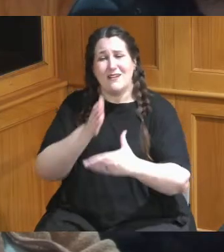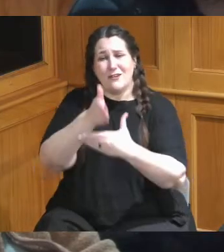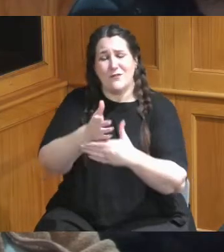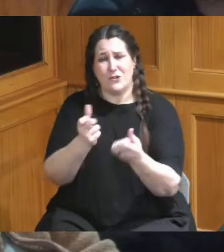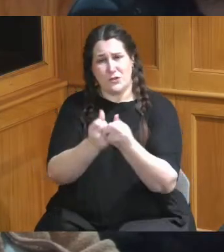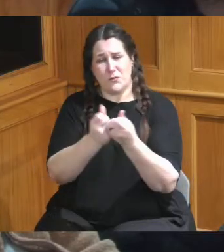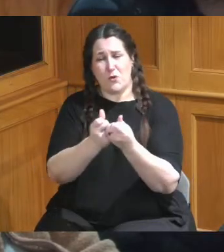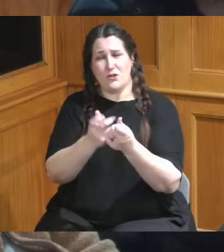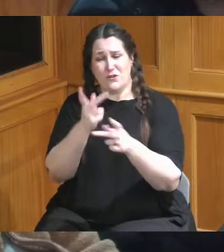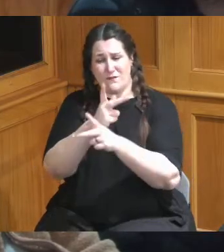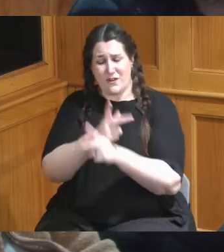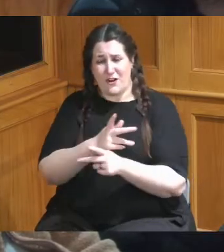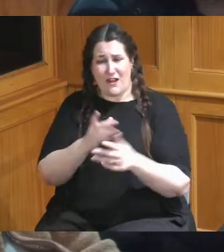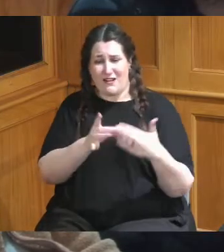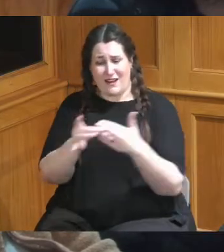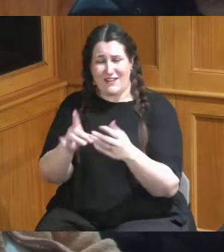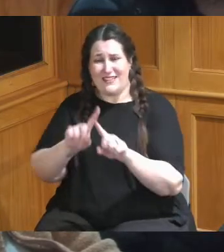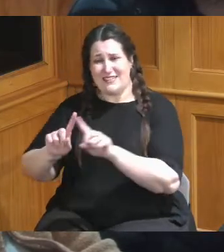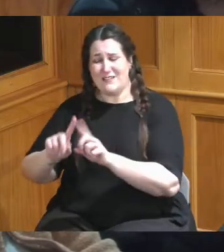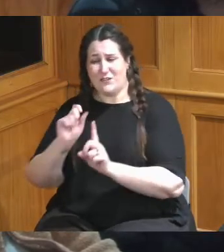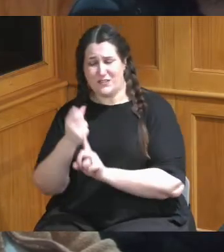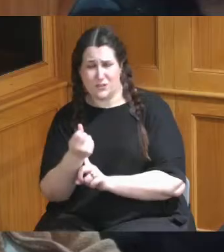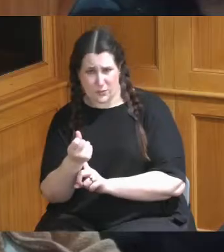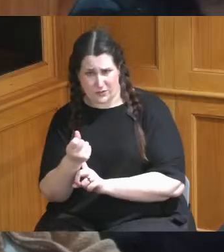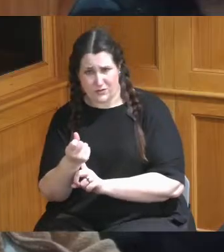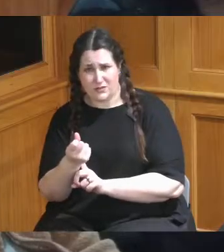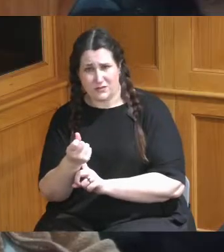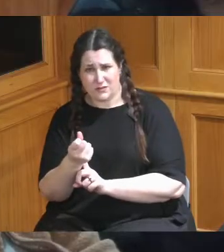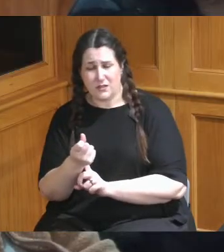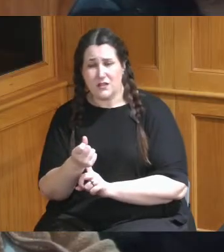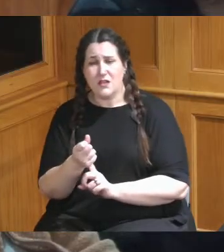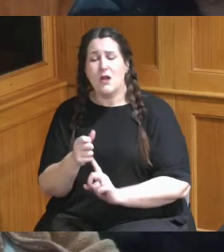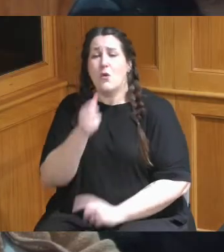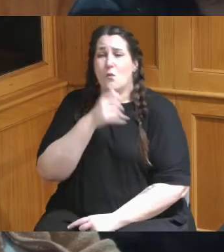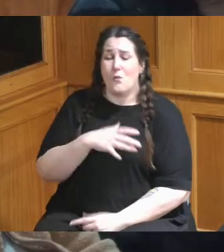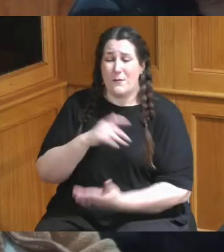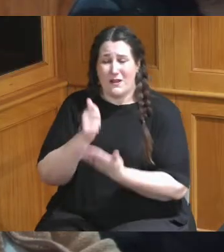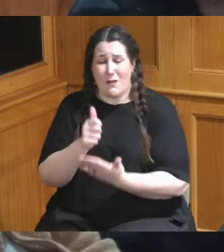through and navigate personal situations. Women Helping Women delivers more prevention education